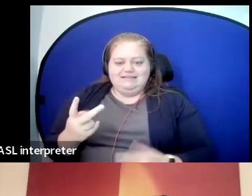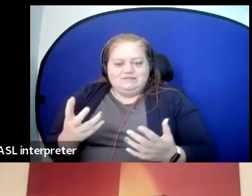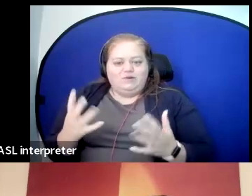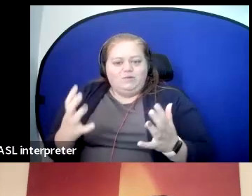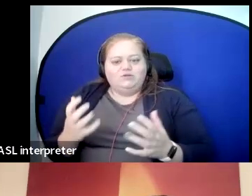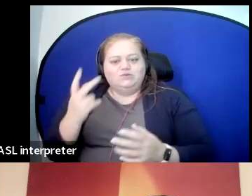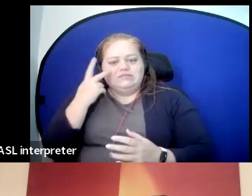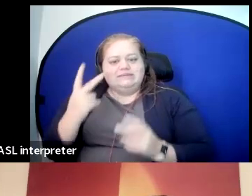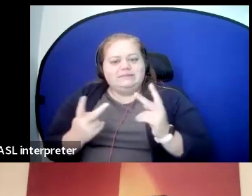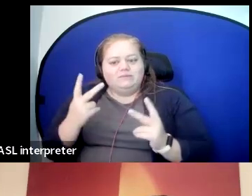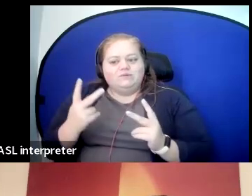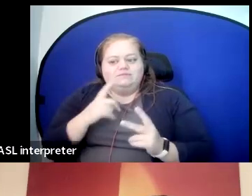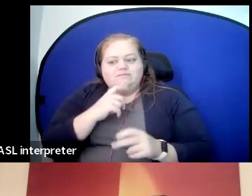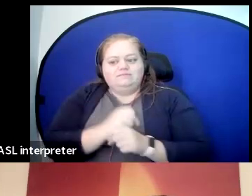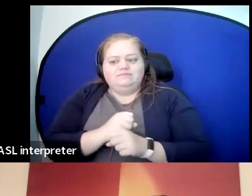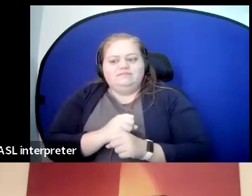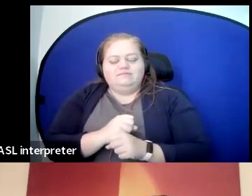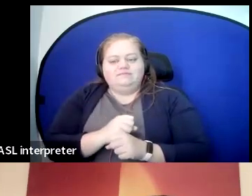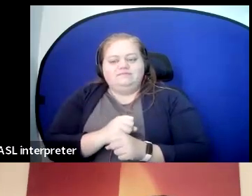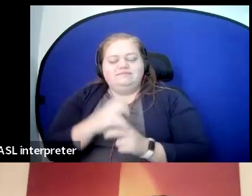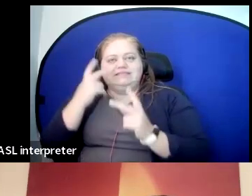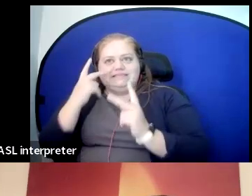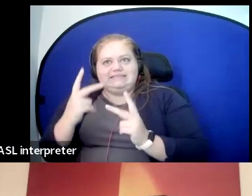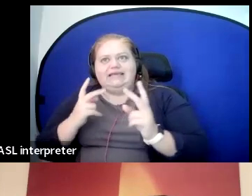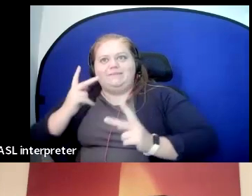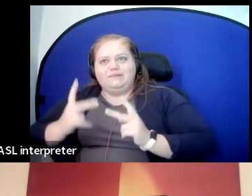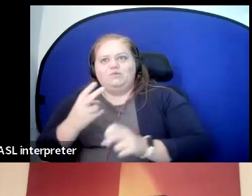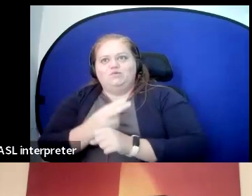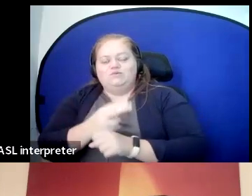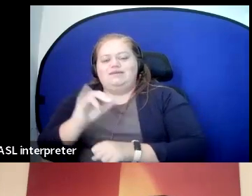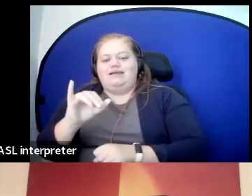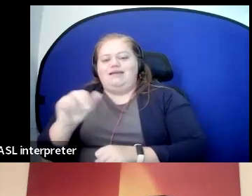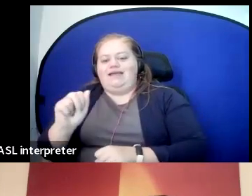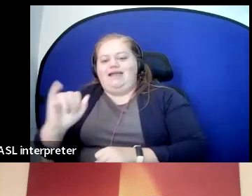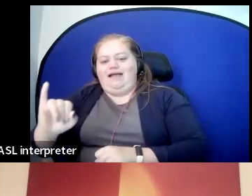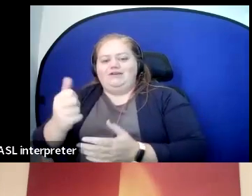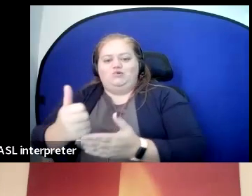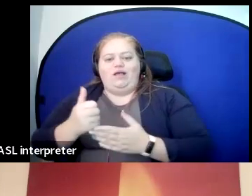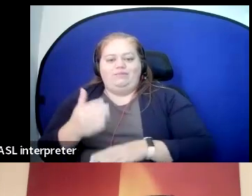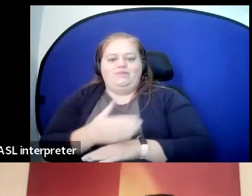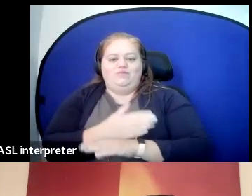using AI to augment their daily lives.